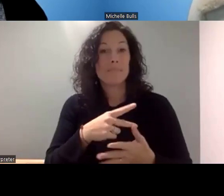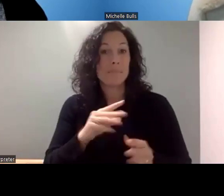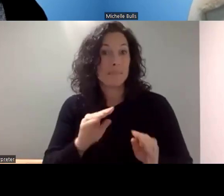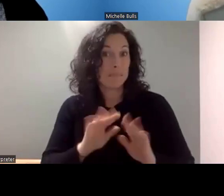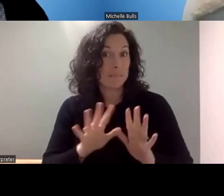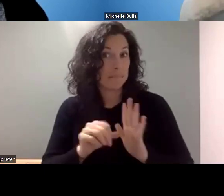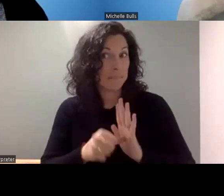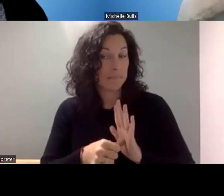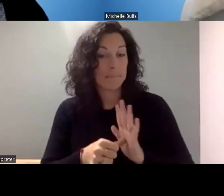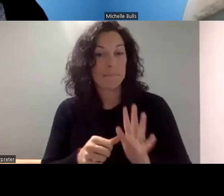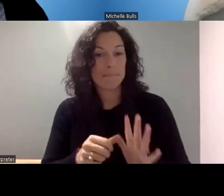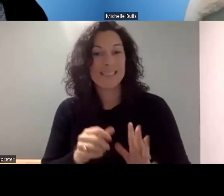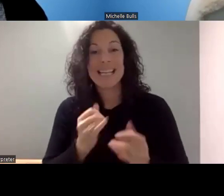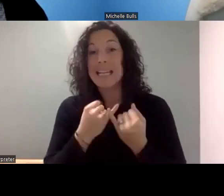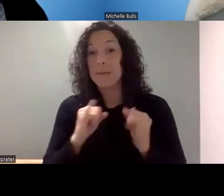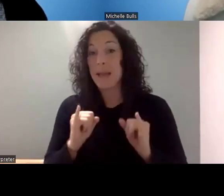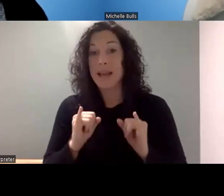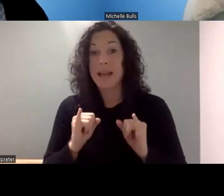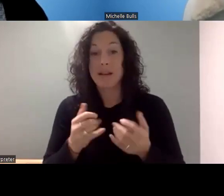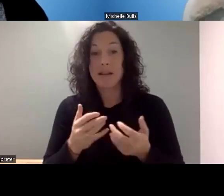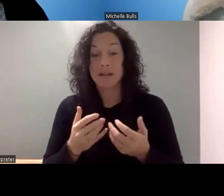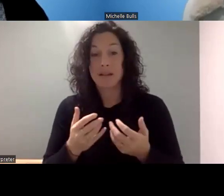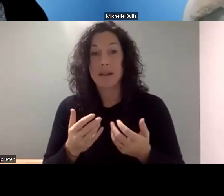But it's independent, and the trigger is 750,